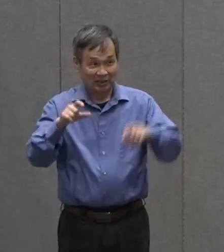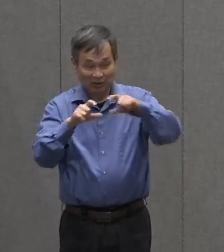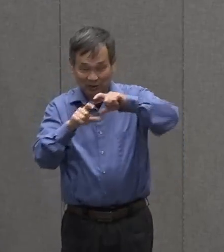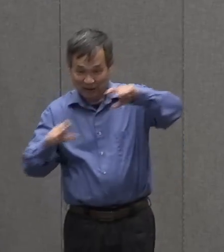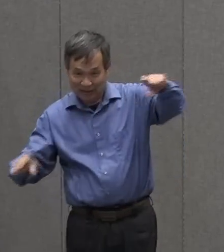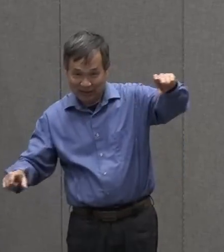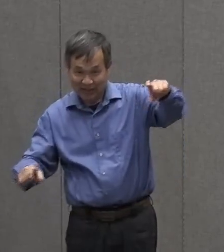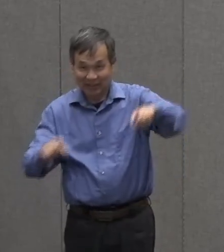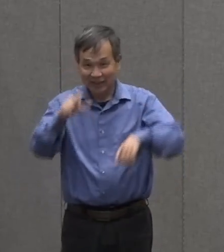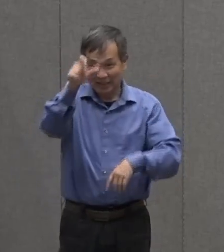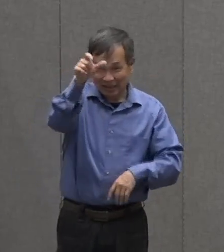Maybe I'll get there.